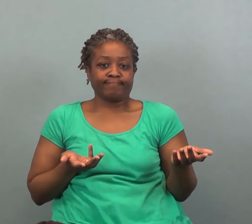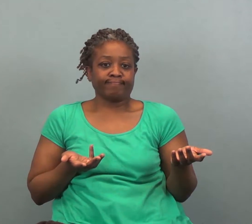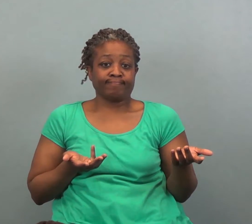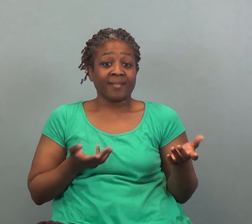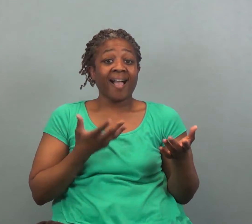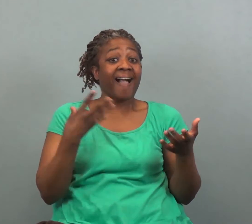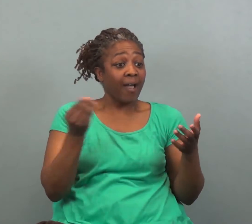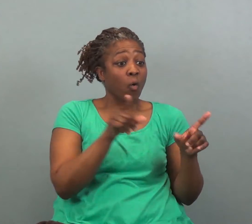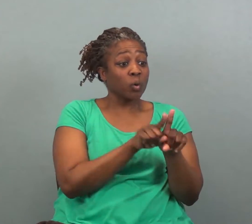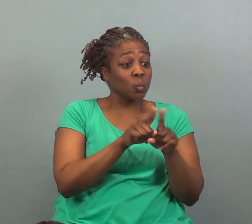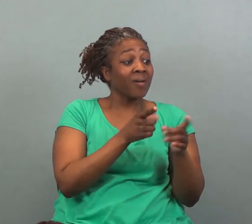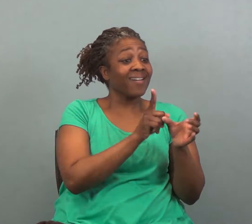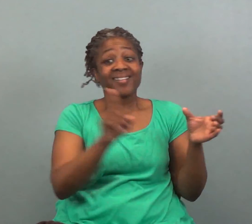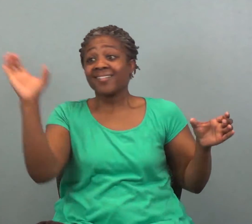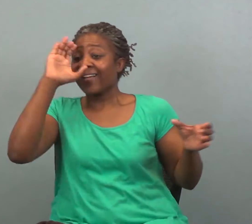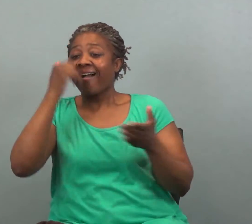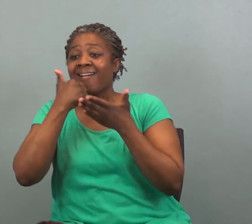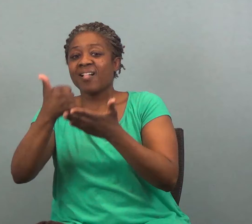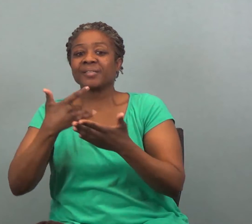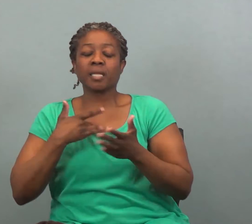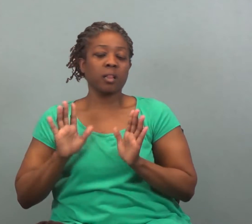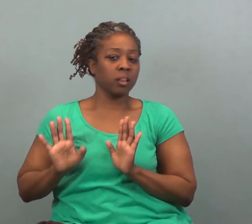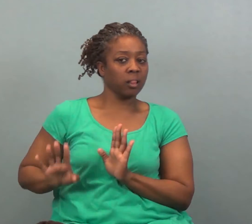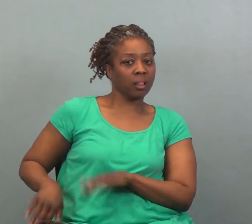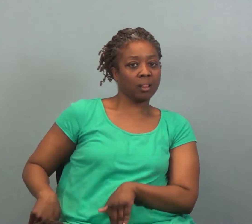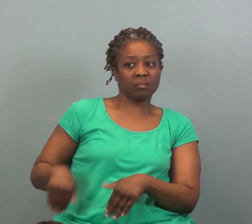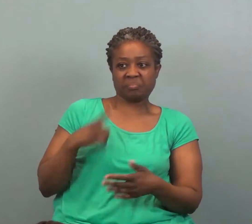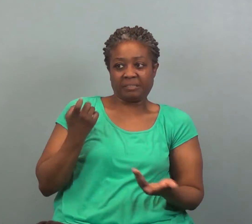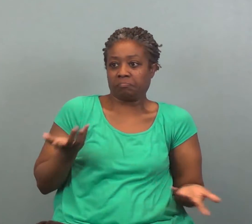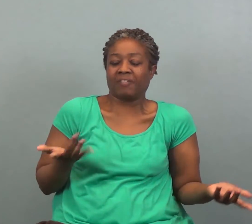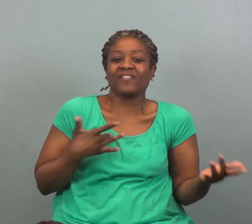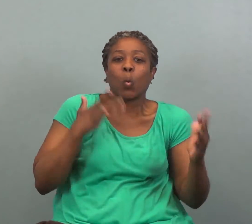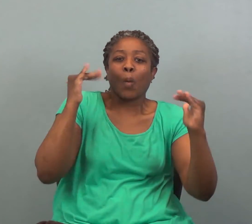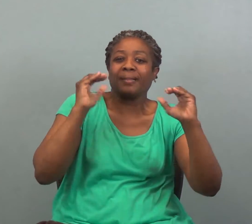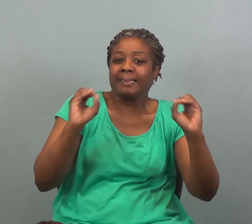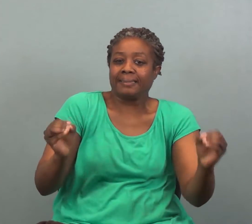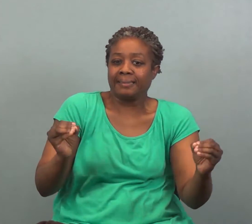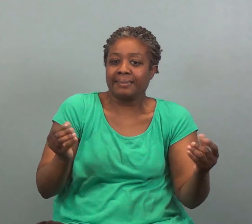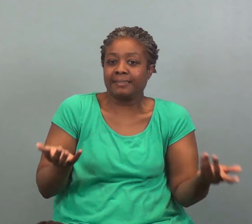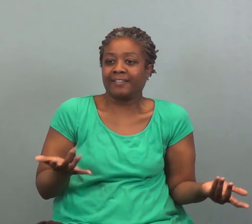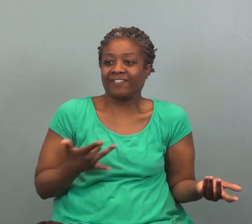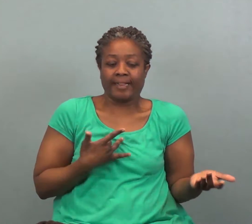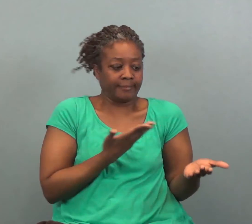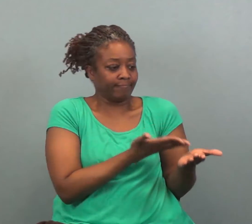bumping into their attacker. This can impact their motivation to seek help, as they feel hopeless